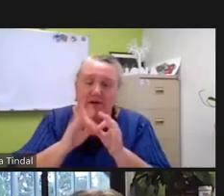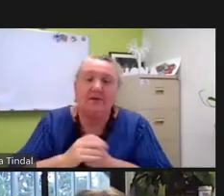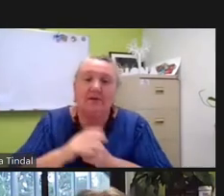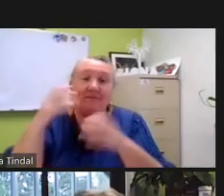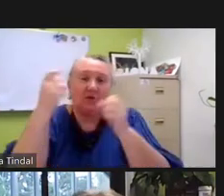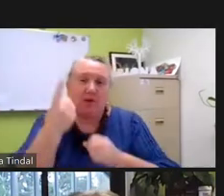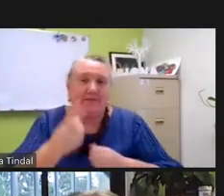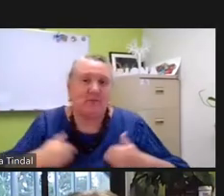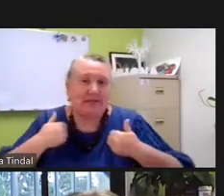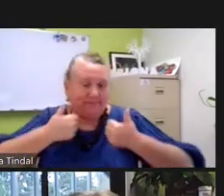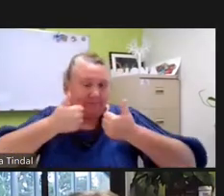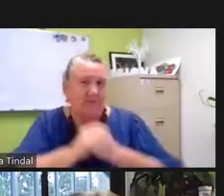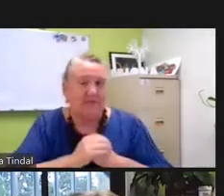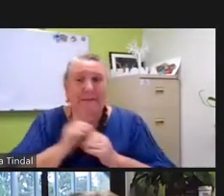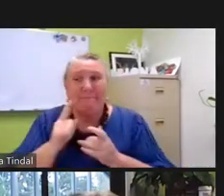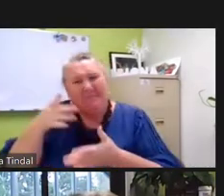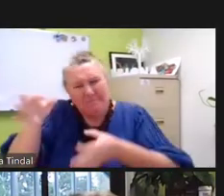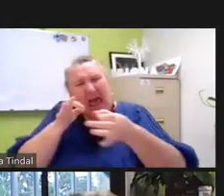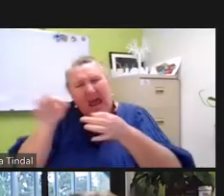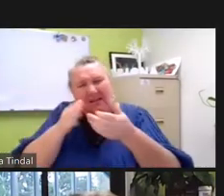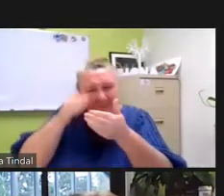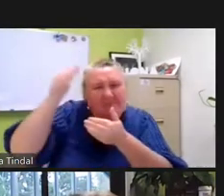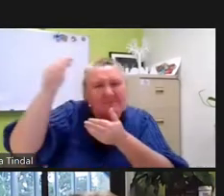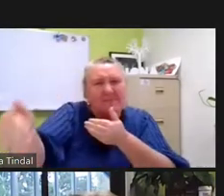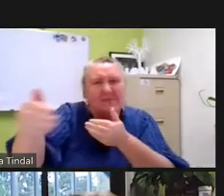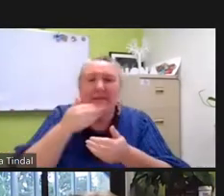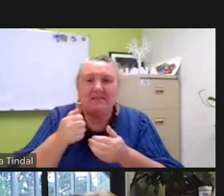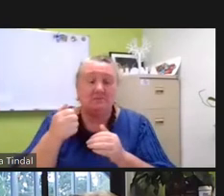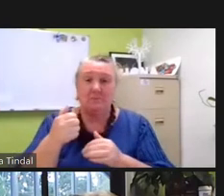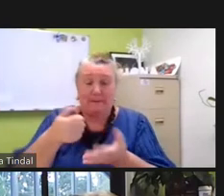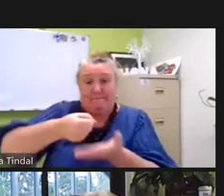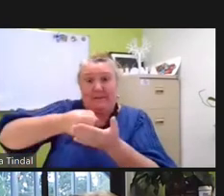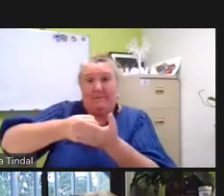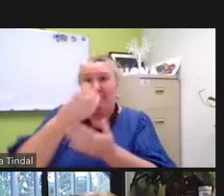this particular event, so we were able to find one of the morning, but it was quite a challenge. So